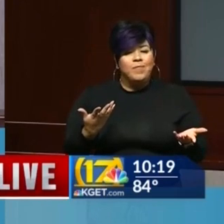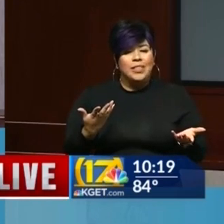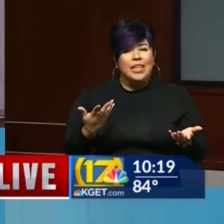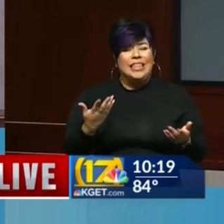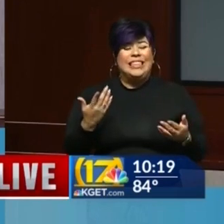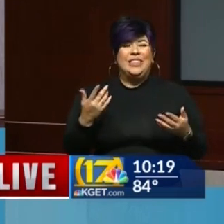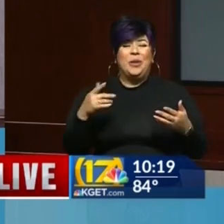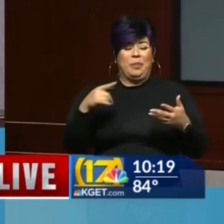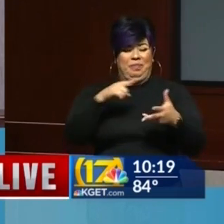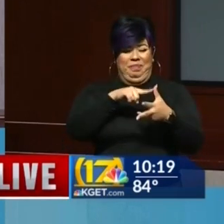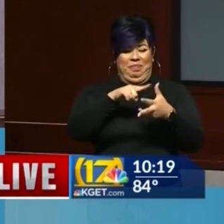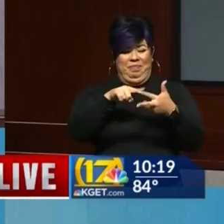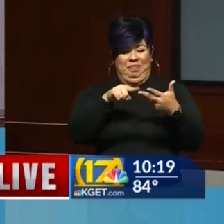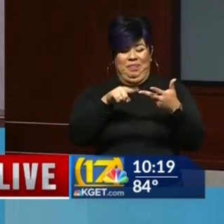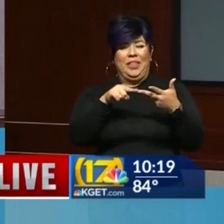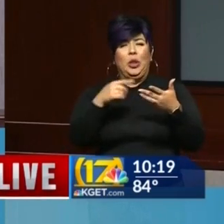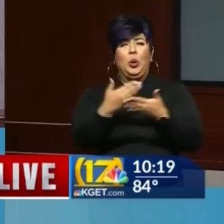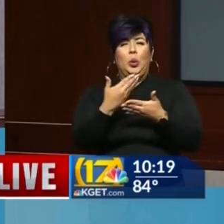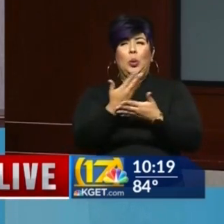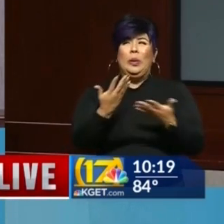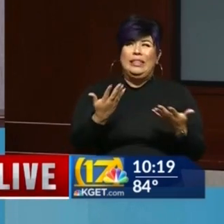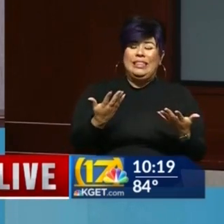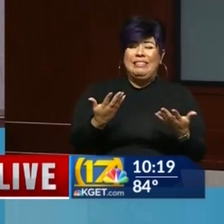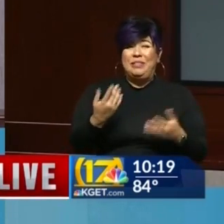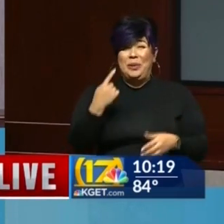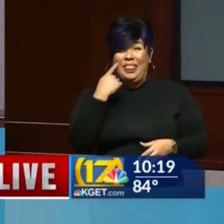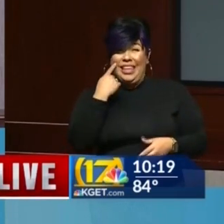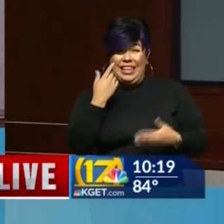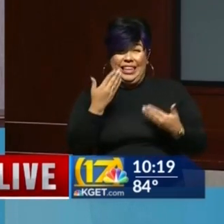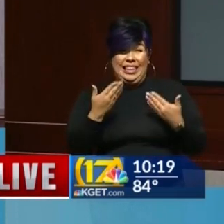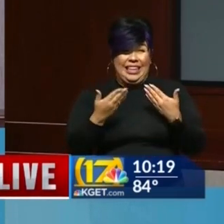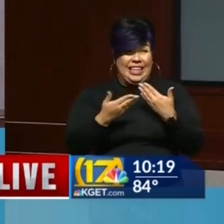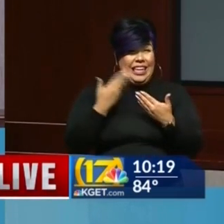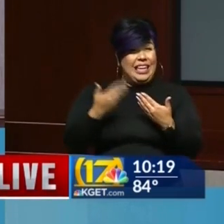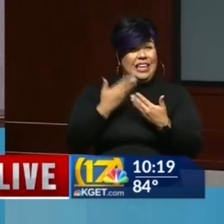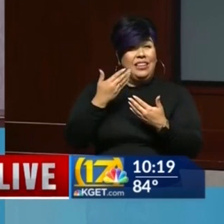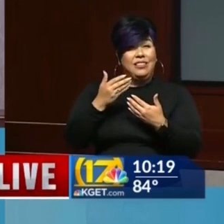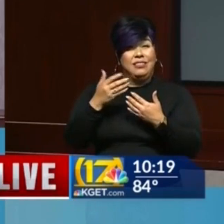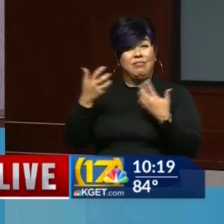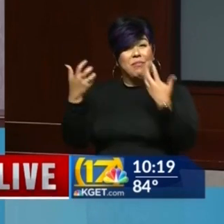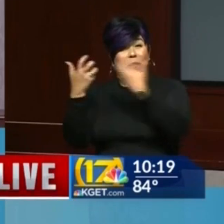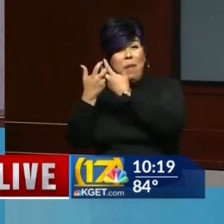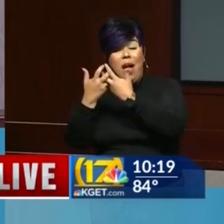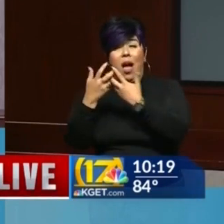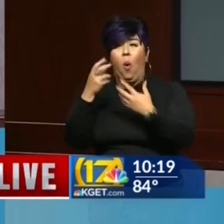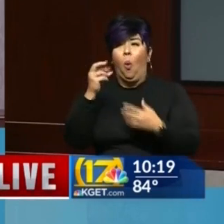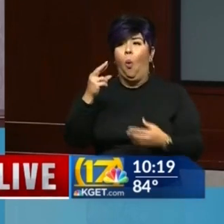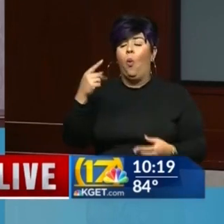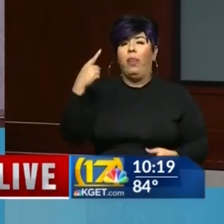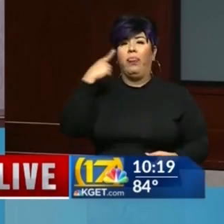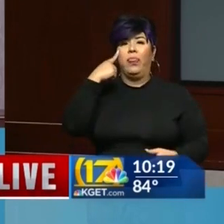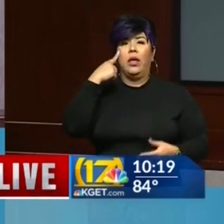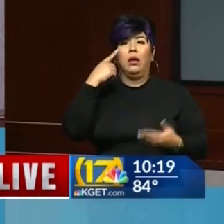HEALTH EQUITY METRIC, DO YOU THINK THAT -- BASICALLY HOW FRAGILE IS THIS METRIC?